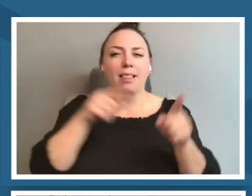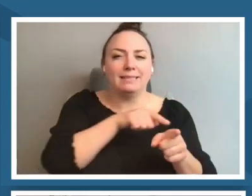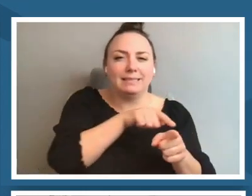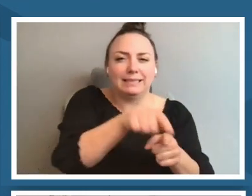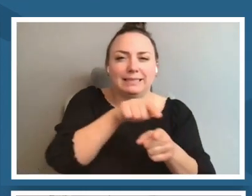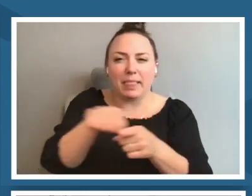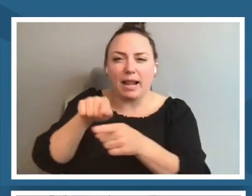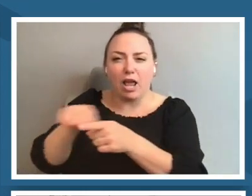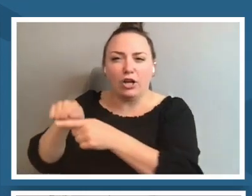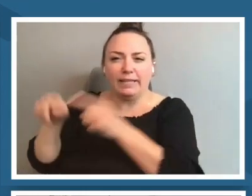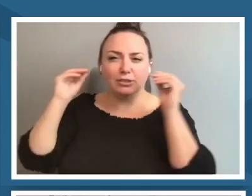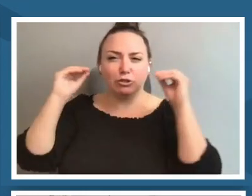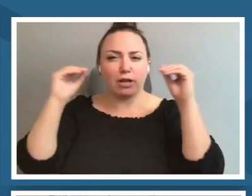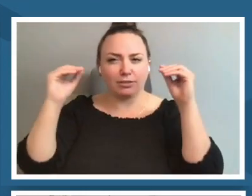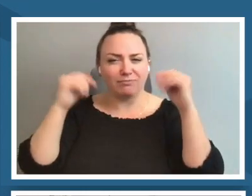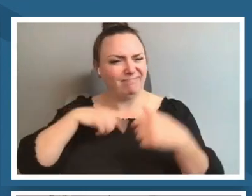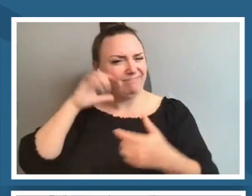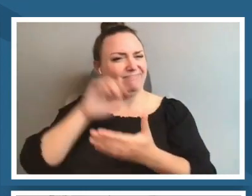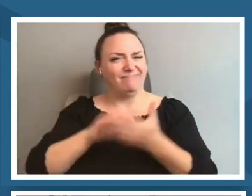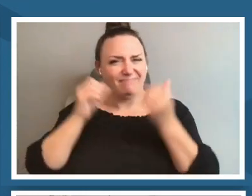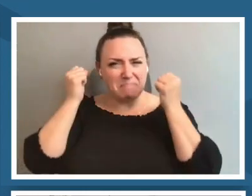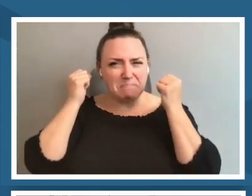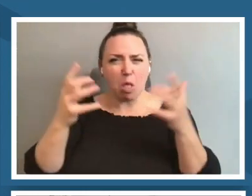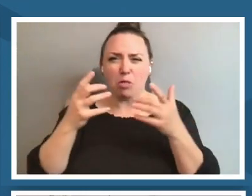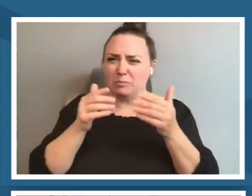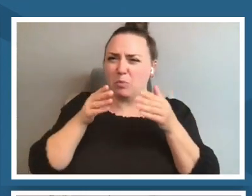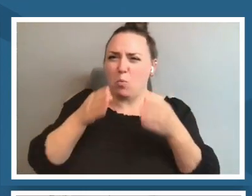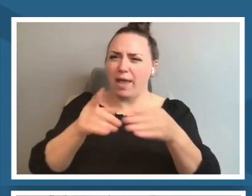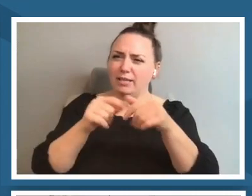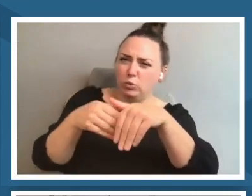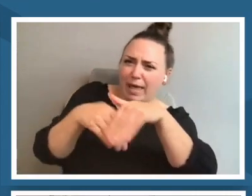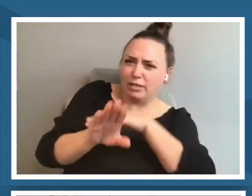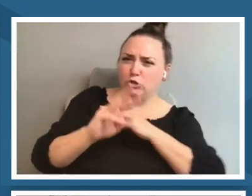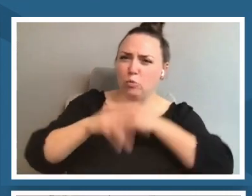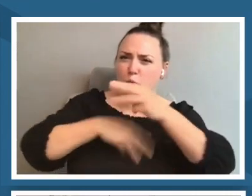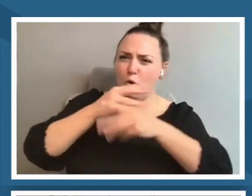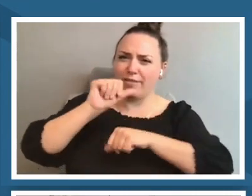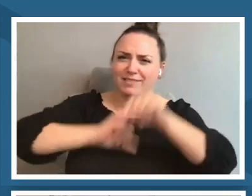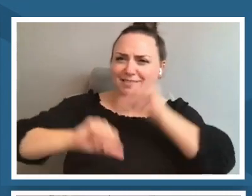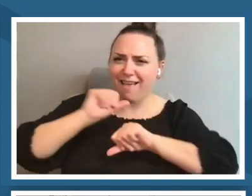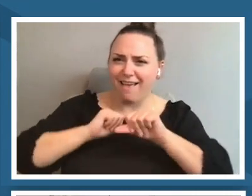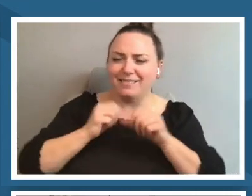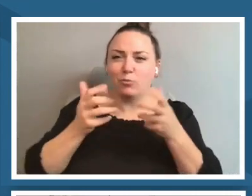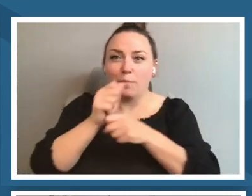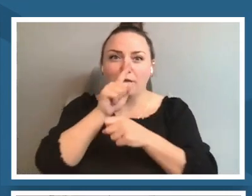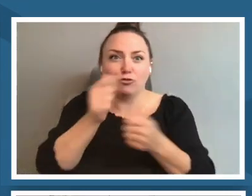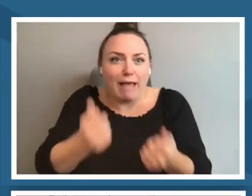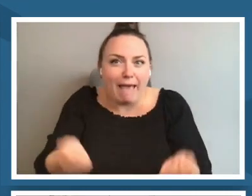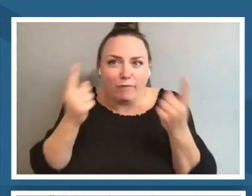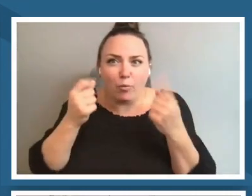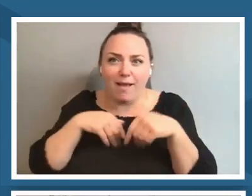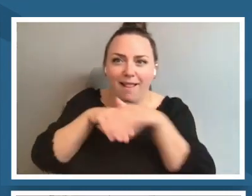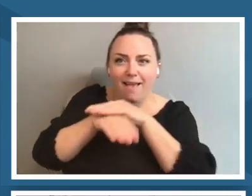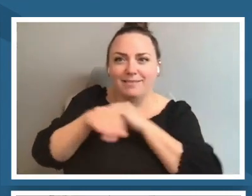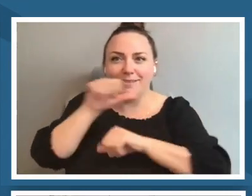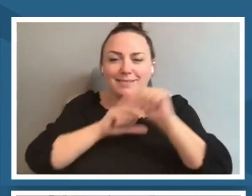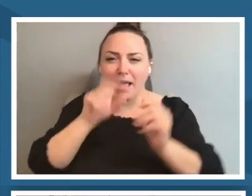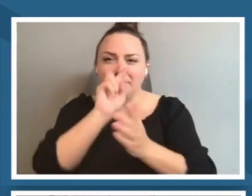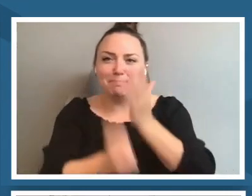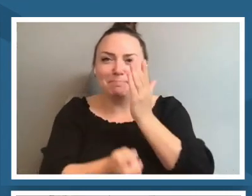there are multiple entry points to science we want to make sure that there is a pathway for everyone to become